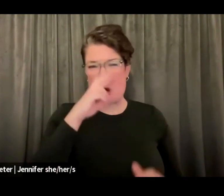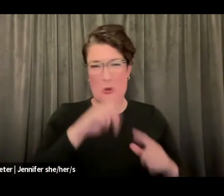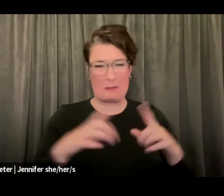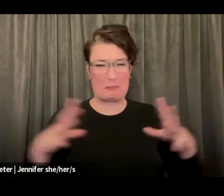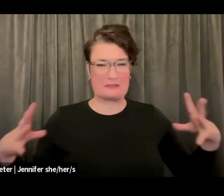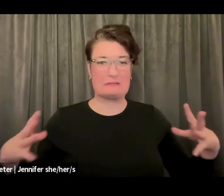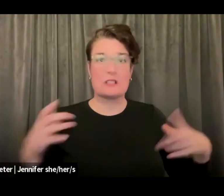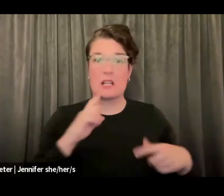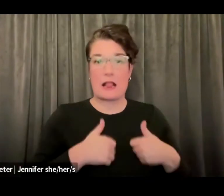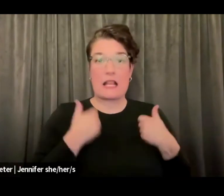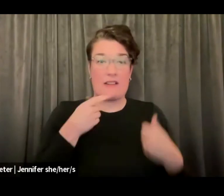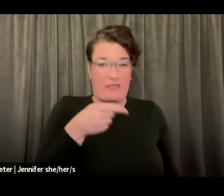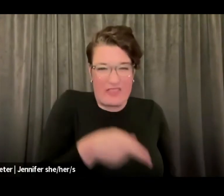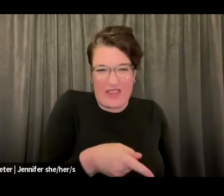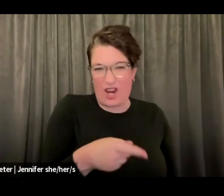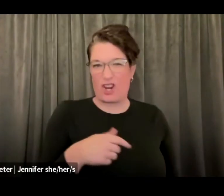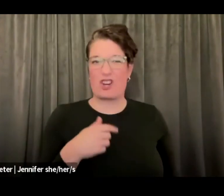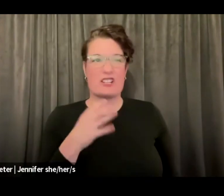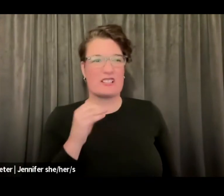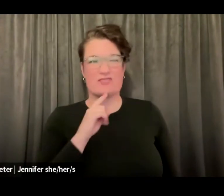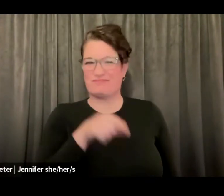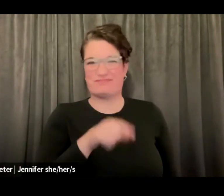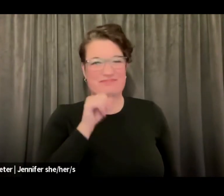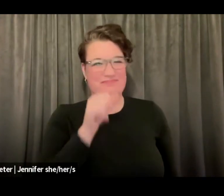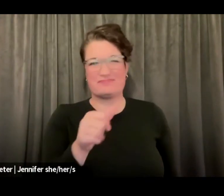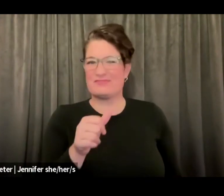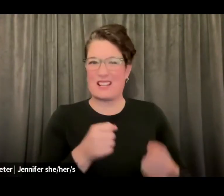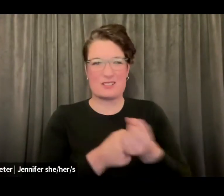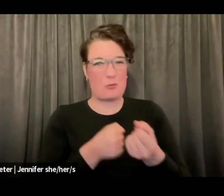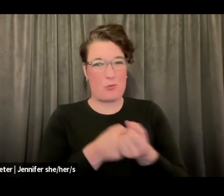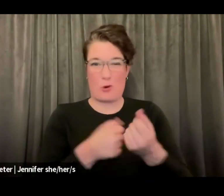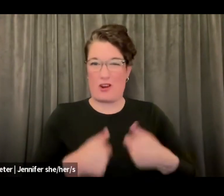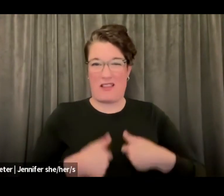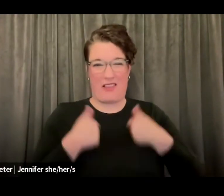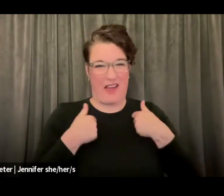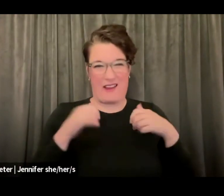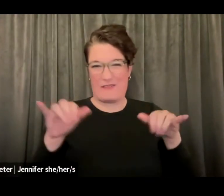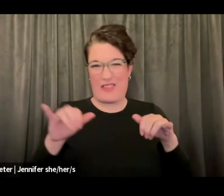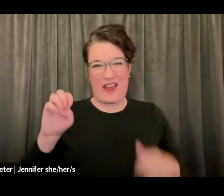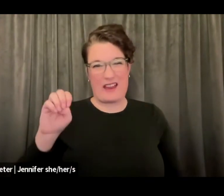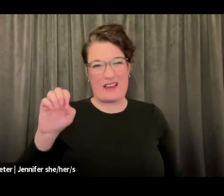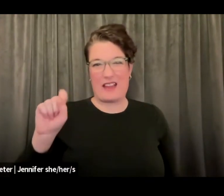And Yeah, it's just, hasn't been fostering the life that an estuary would.